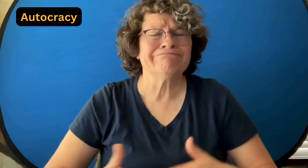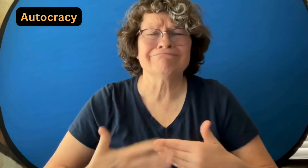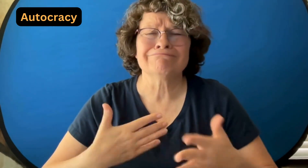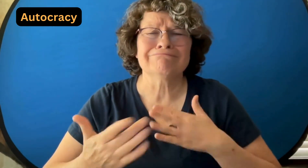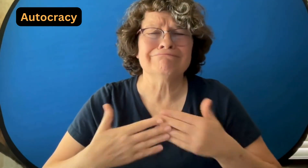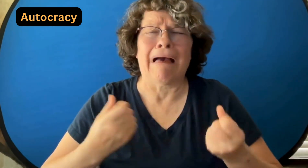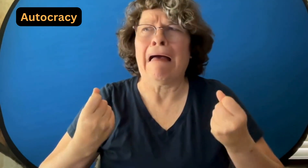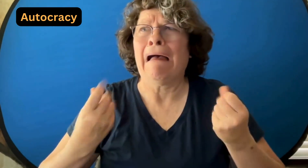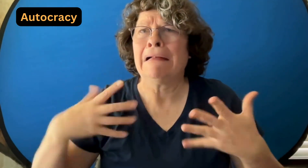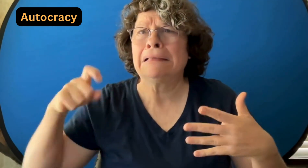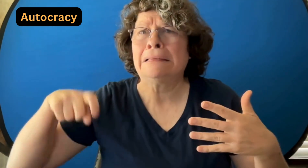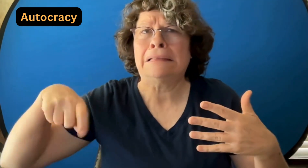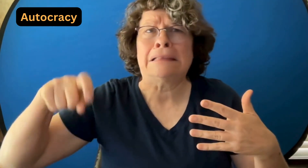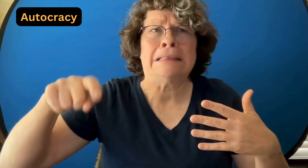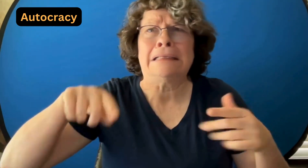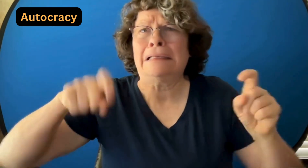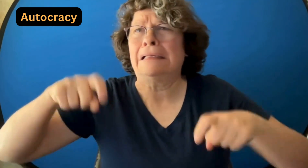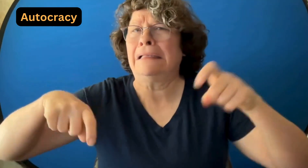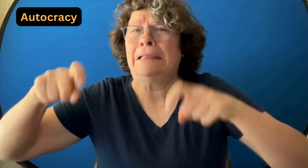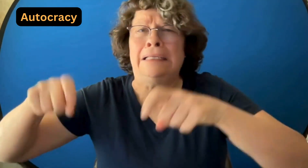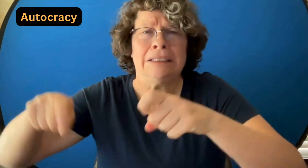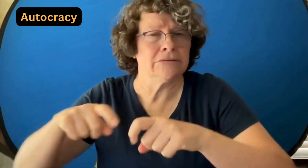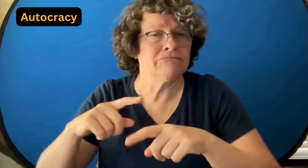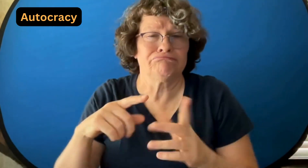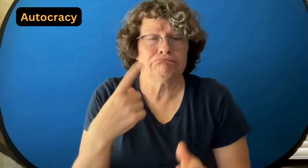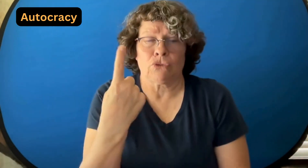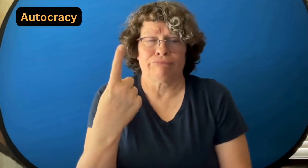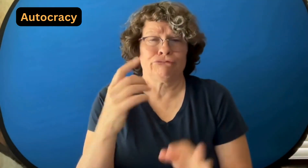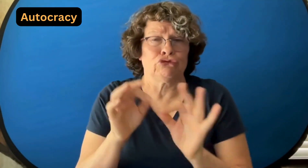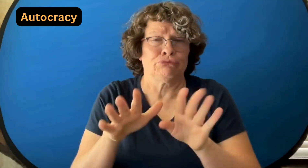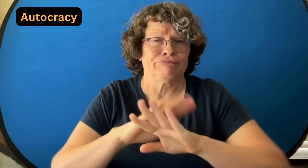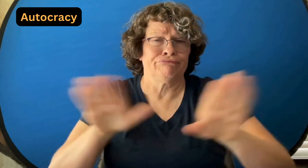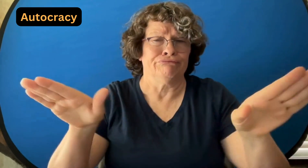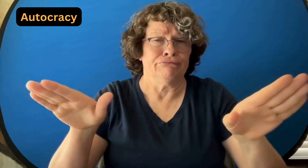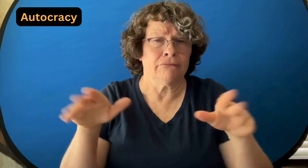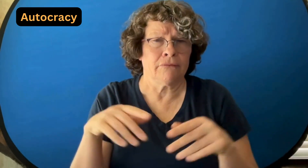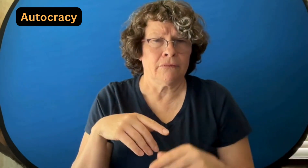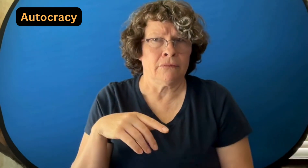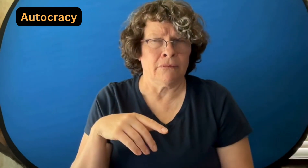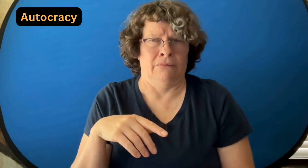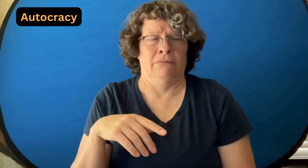regardless of the actual need. Just one interpreter, that's it.